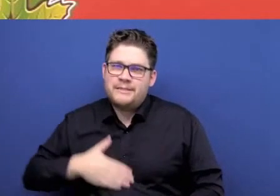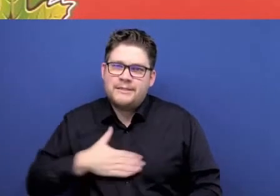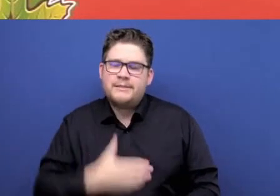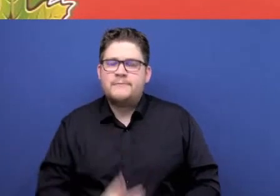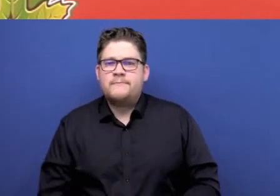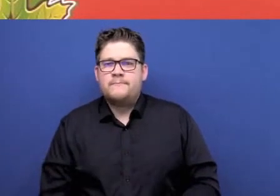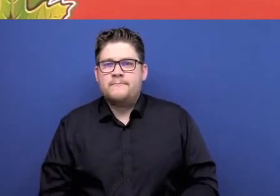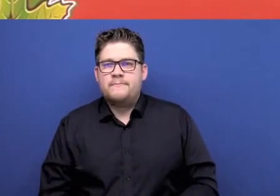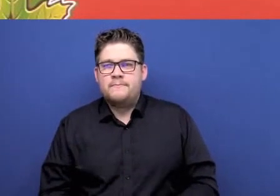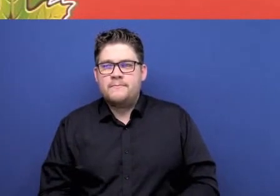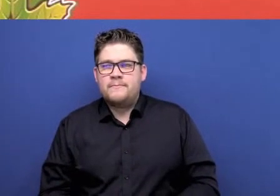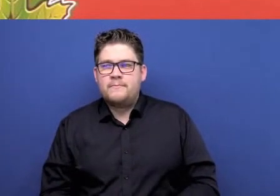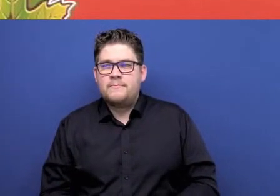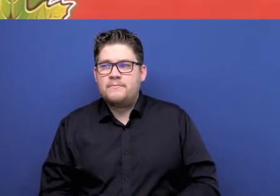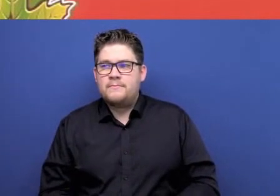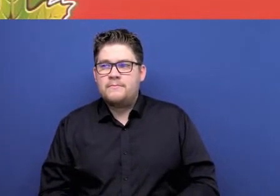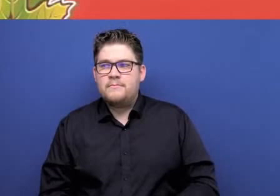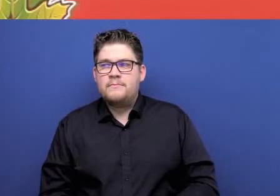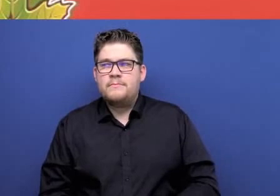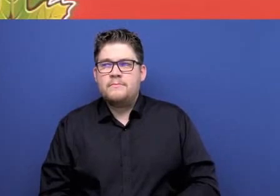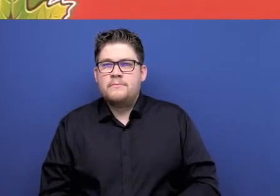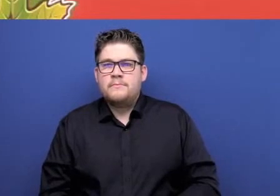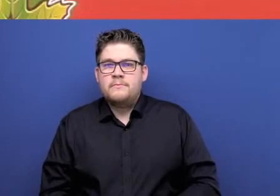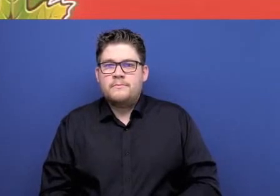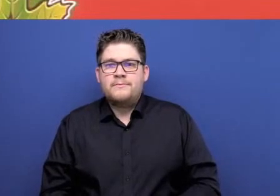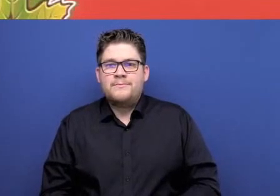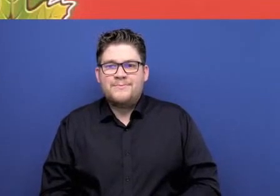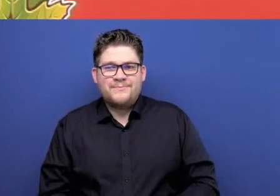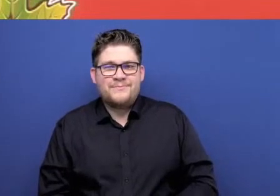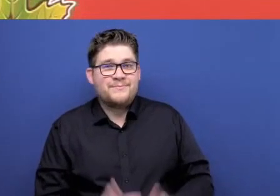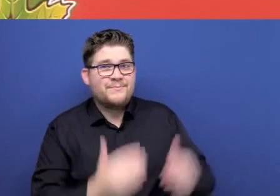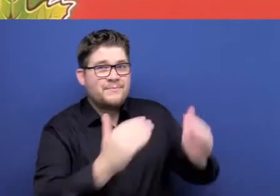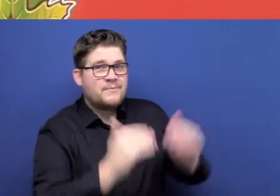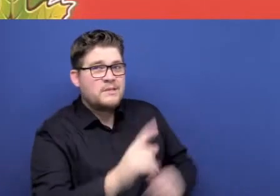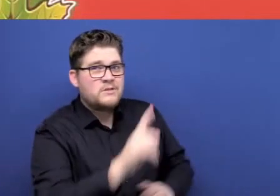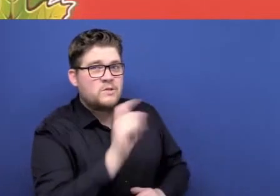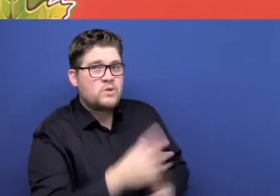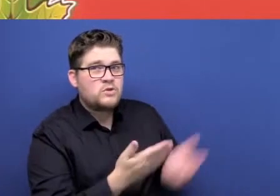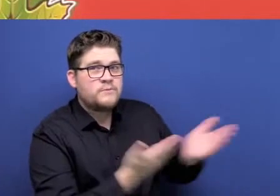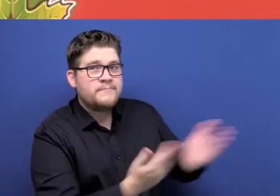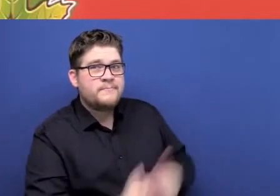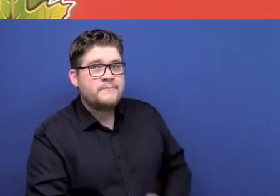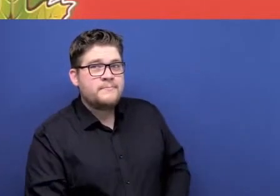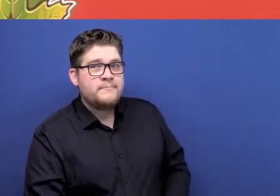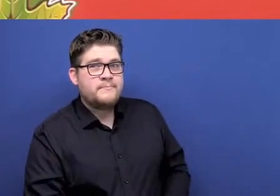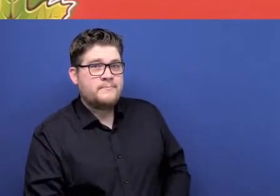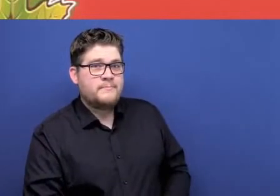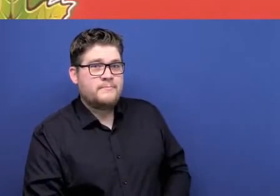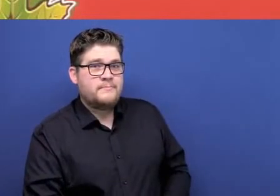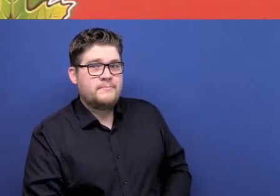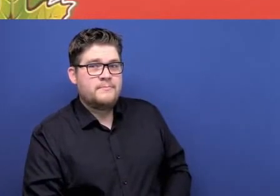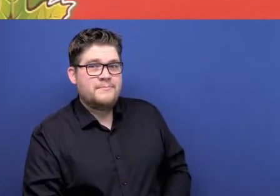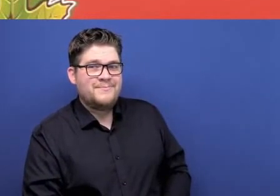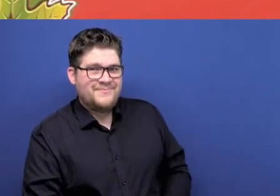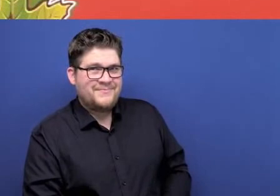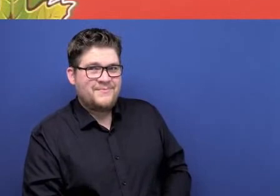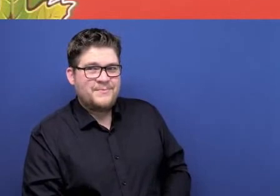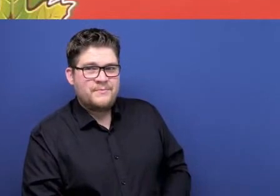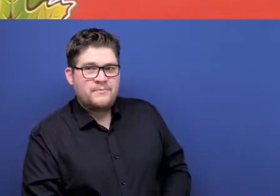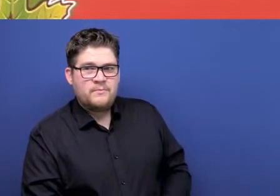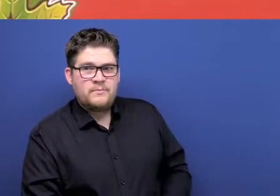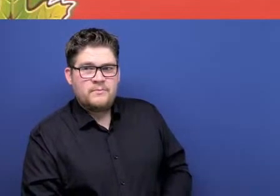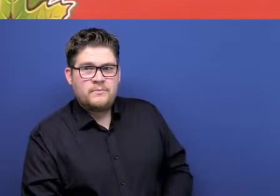Phillips Pantic in Western